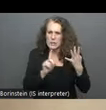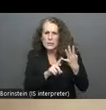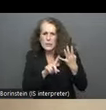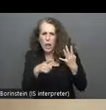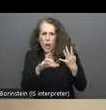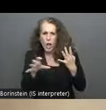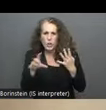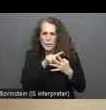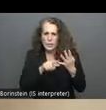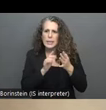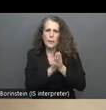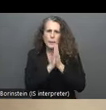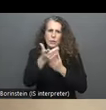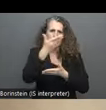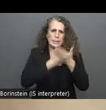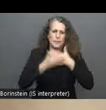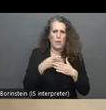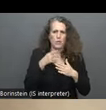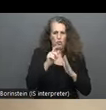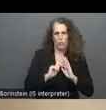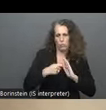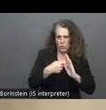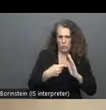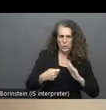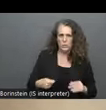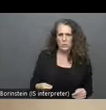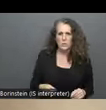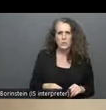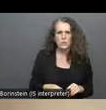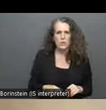tamale dr Nadia in equilibrium I assume is on plus or totally different was actor found